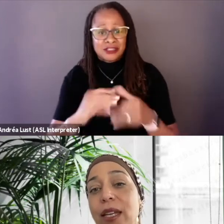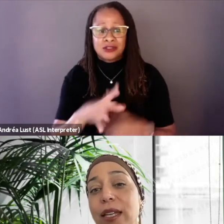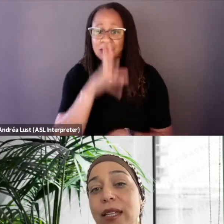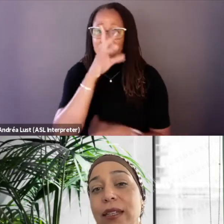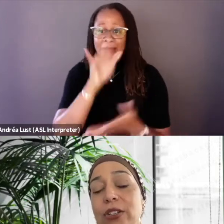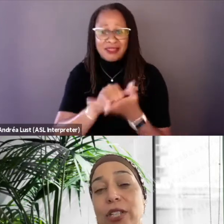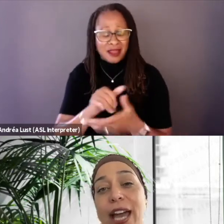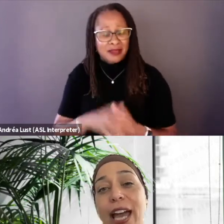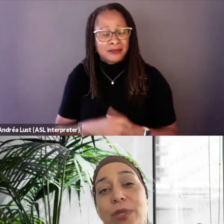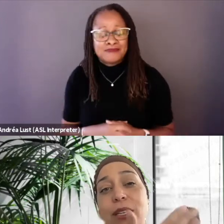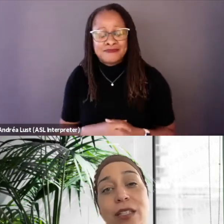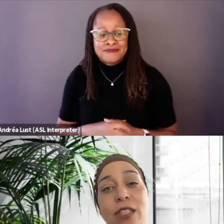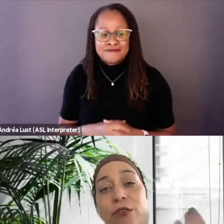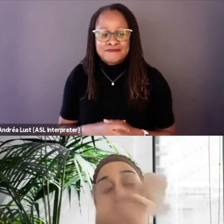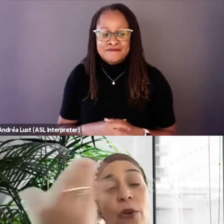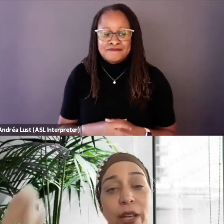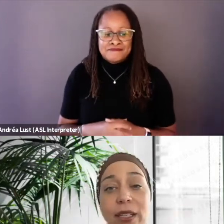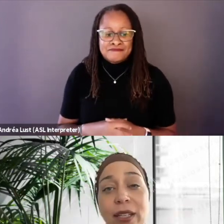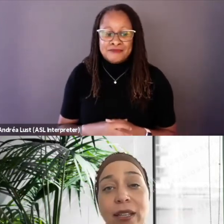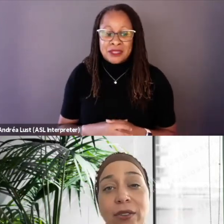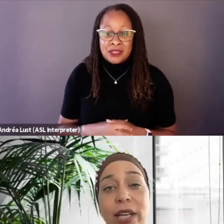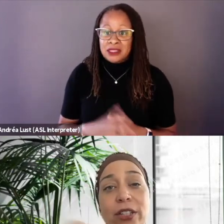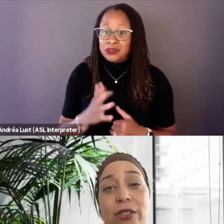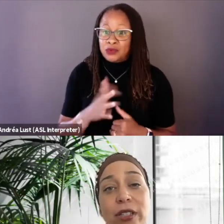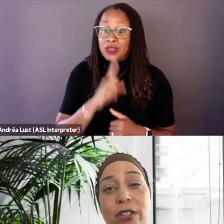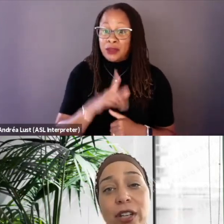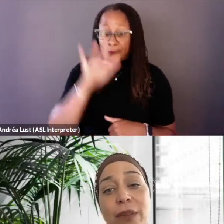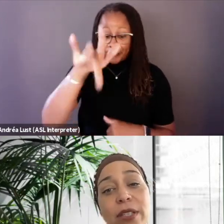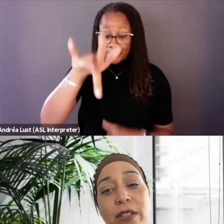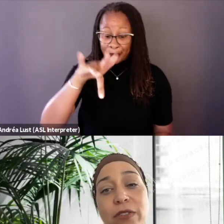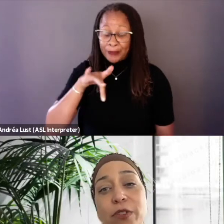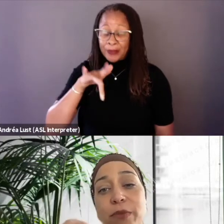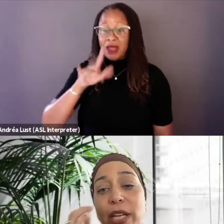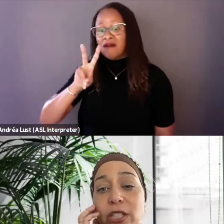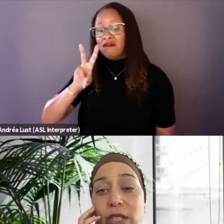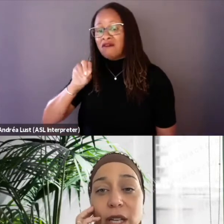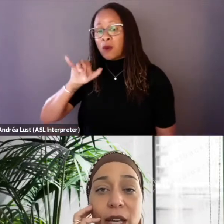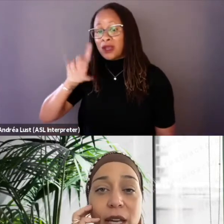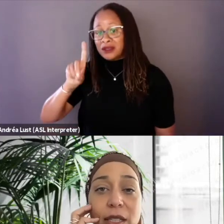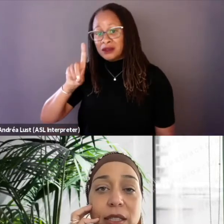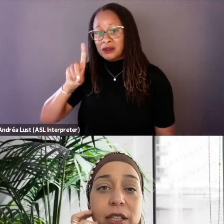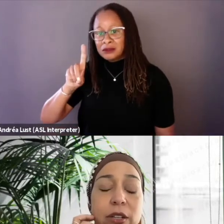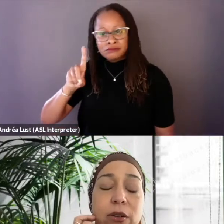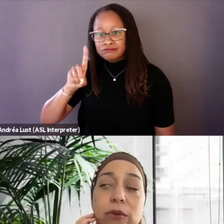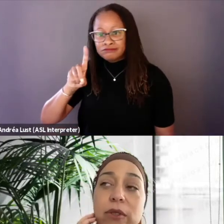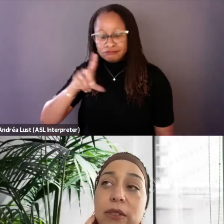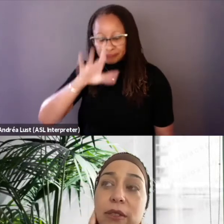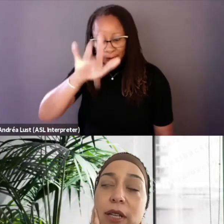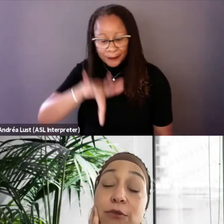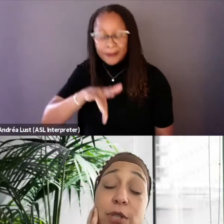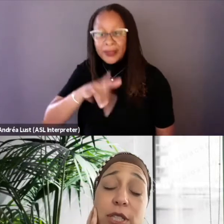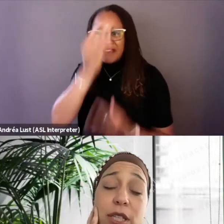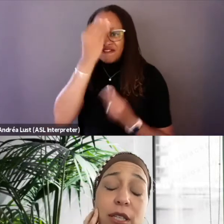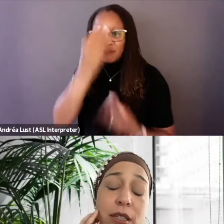It's a void, right? There's an absence of information. And, you know, unfortunately, you know,